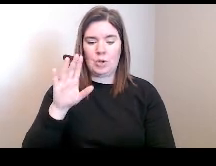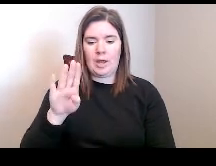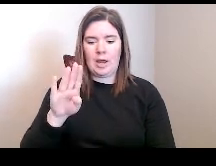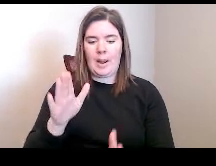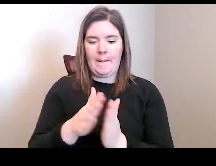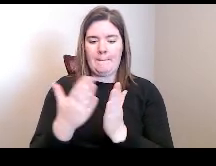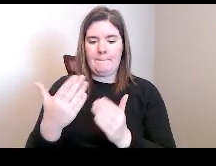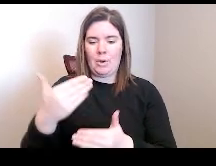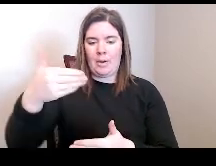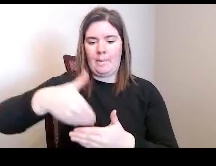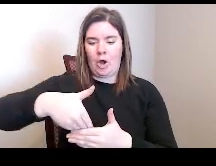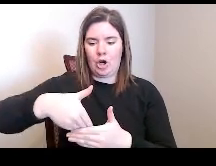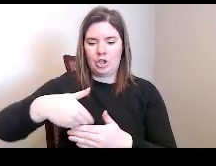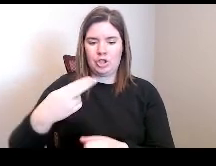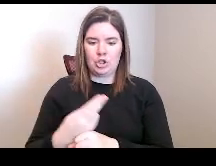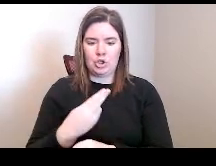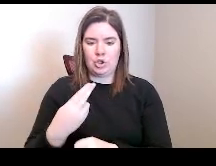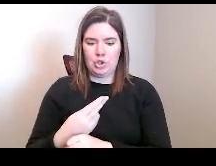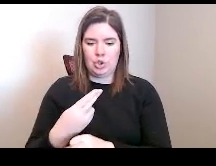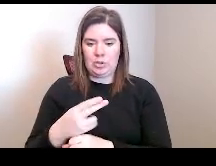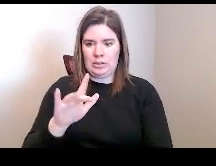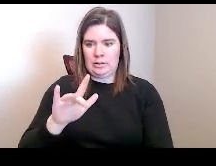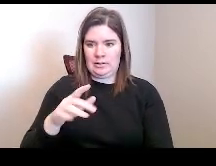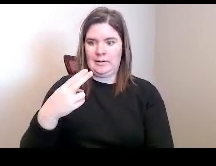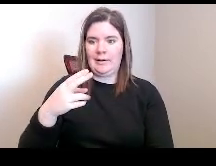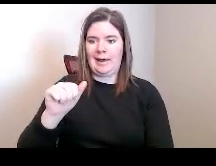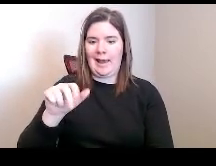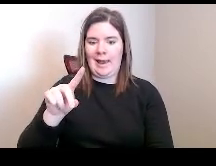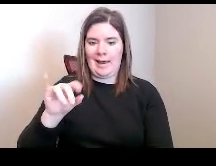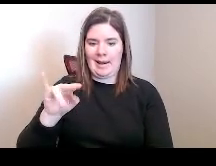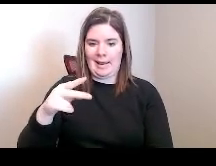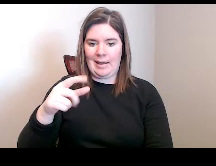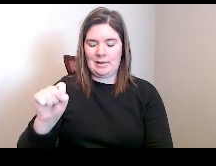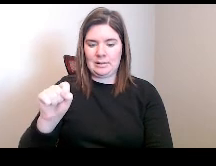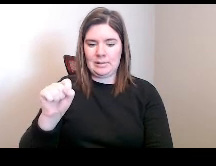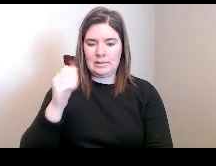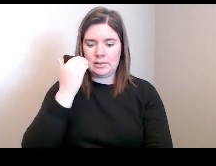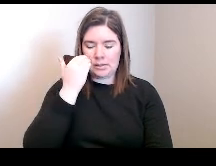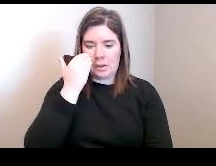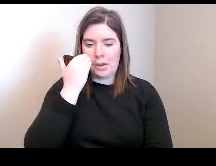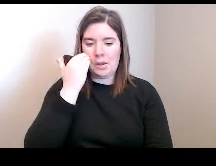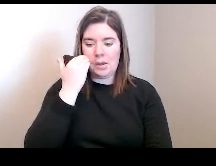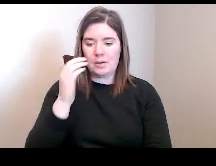that's going to give me my, kind of, table of contents bookmarks in the PDF file based on the